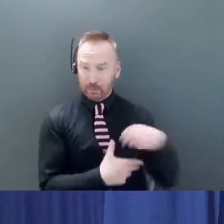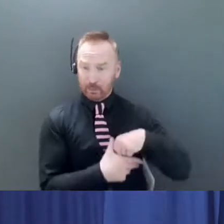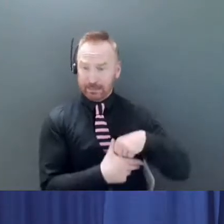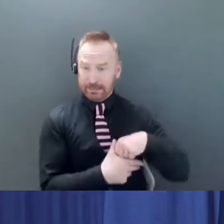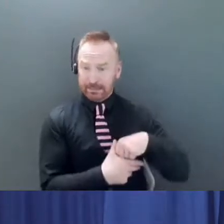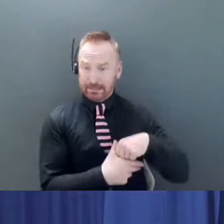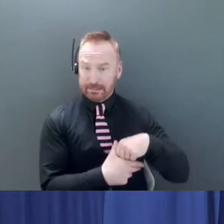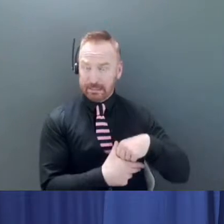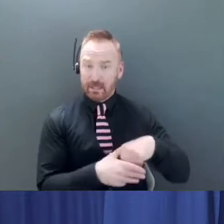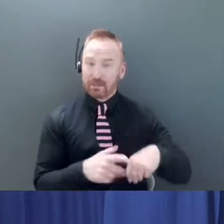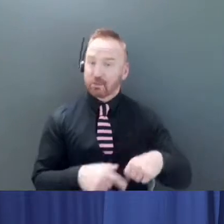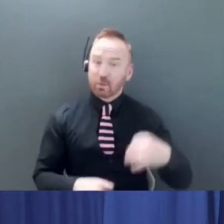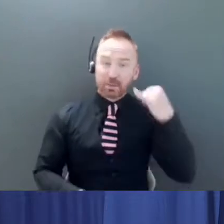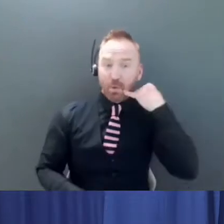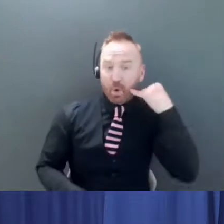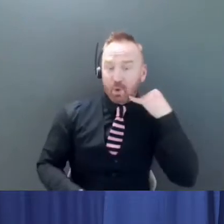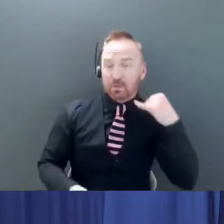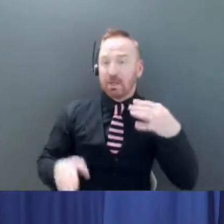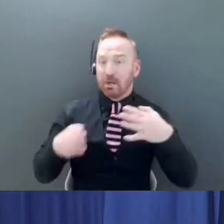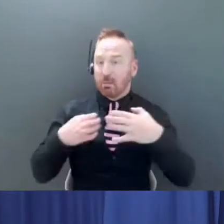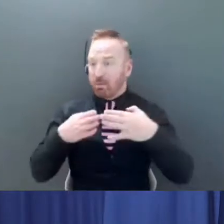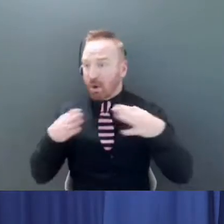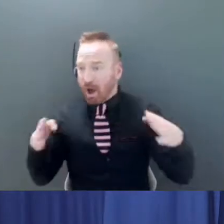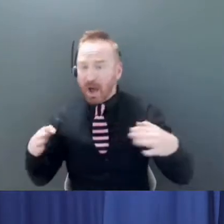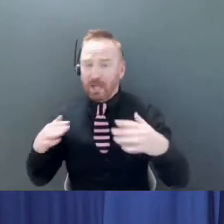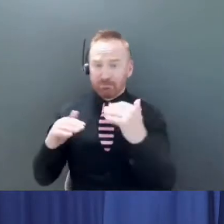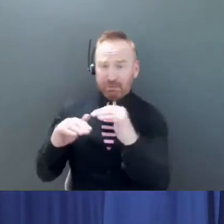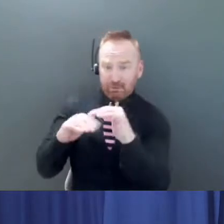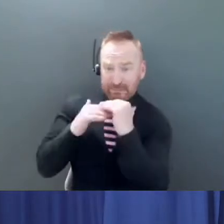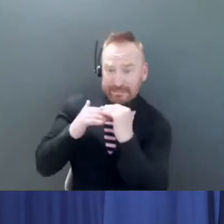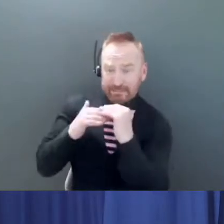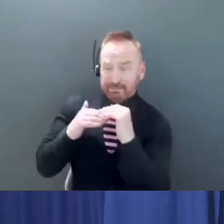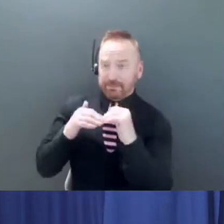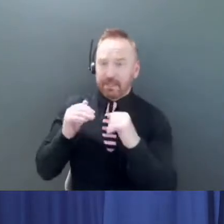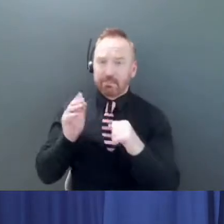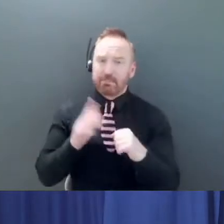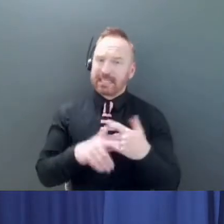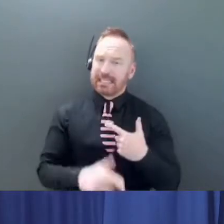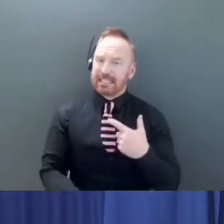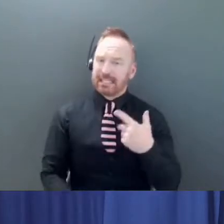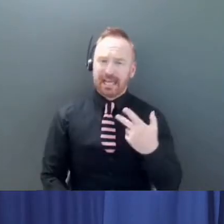would be high risk to our well-being and high risk to our ability to adapt to the on gpg